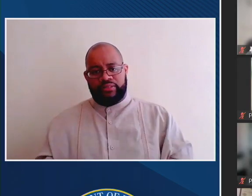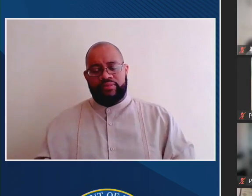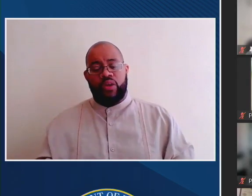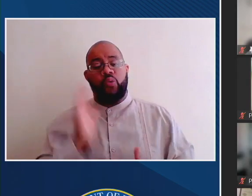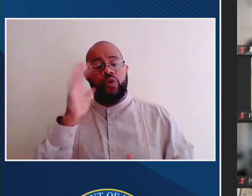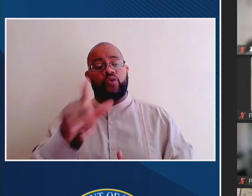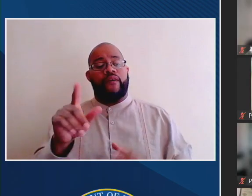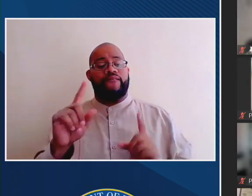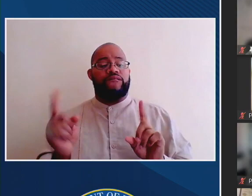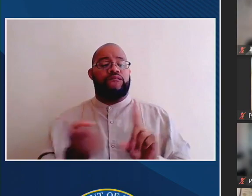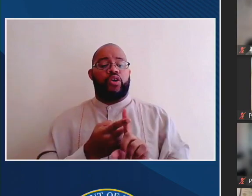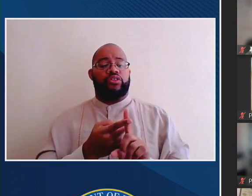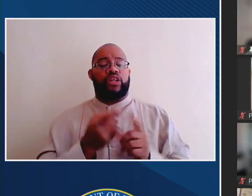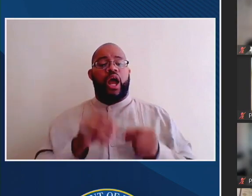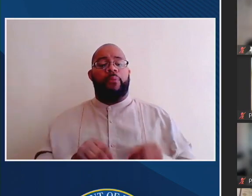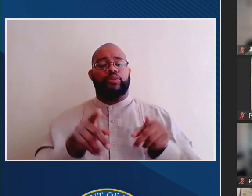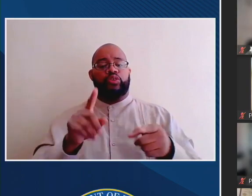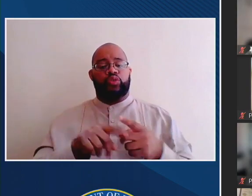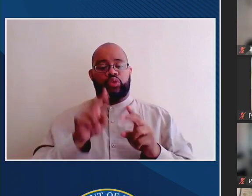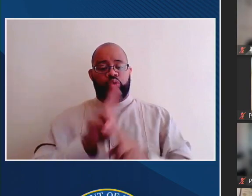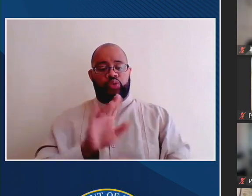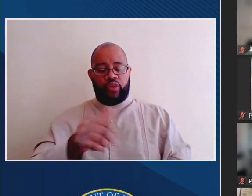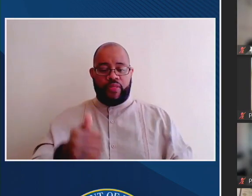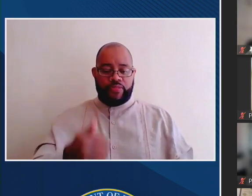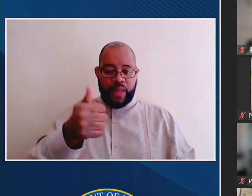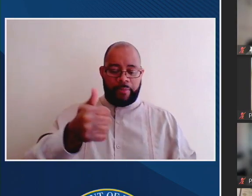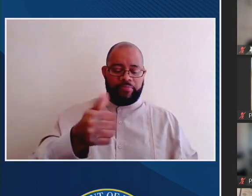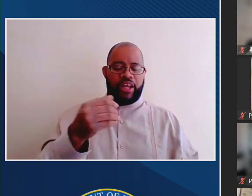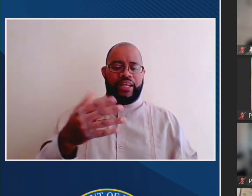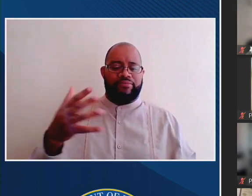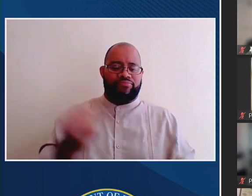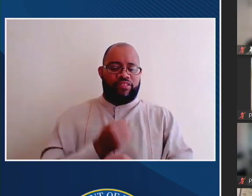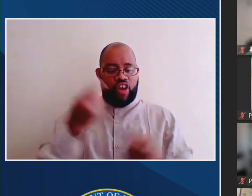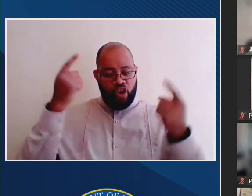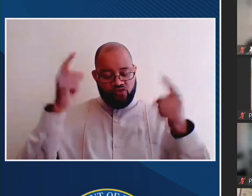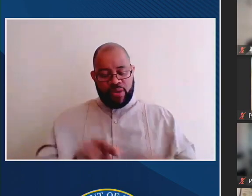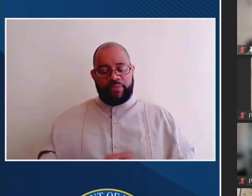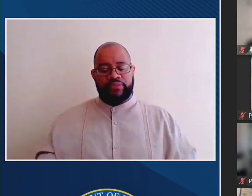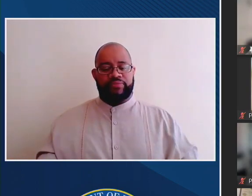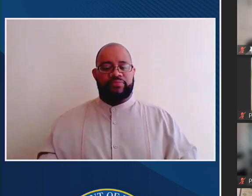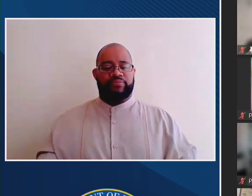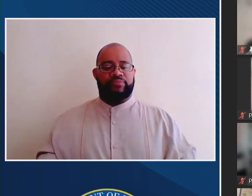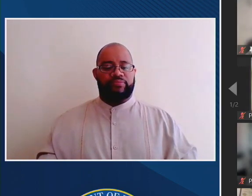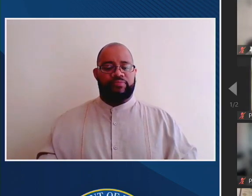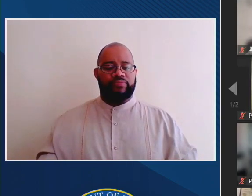opportunity to use your thumbs and achieve agreement. Does the committee agree with